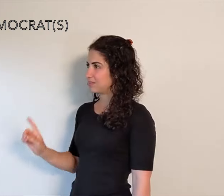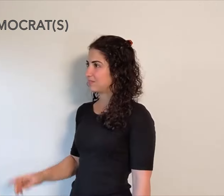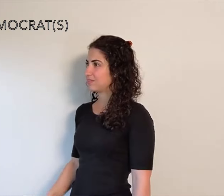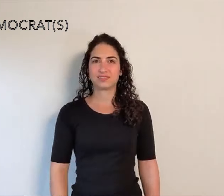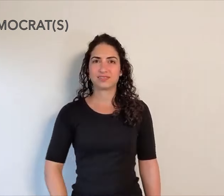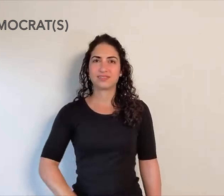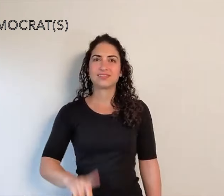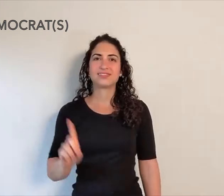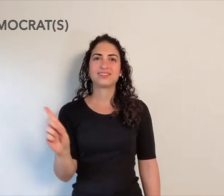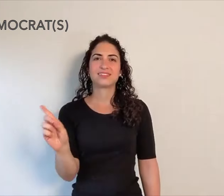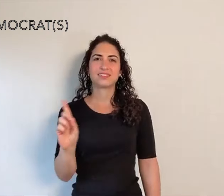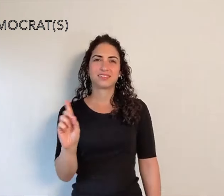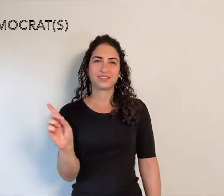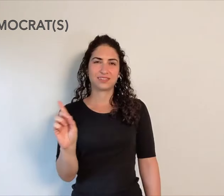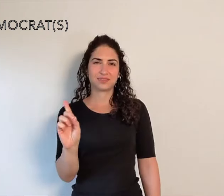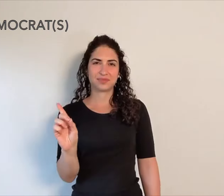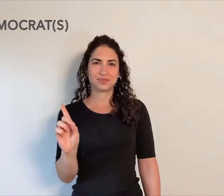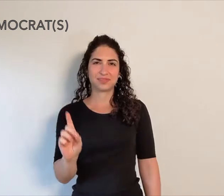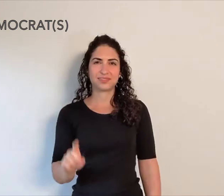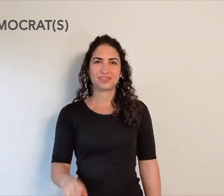DEMOCRAT